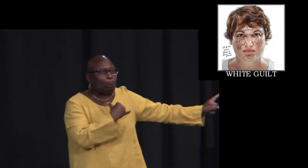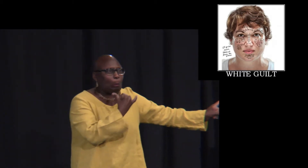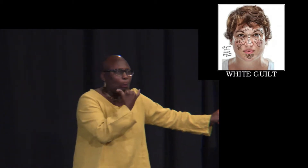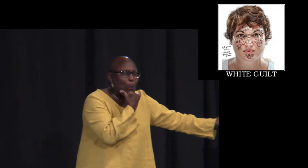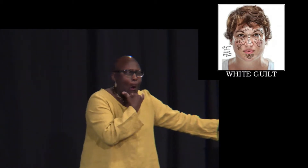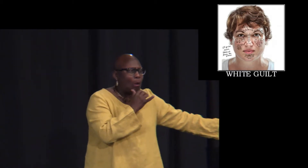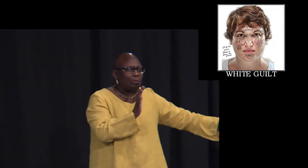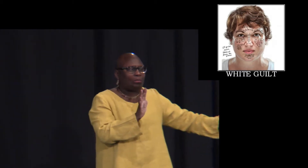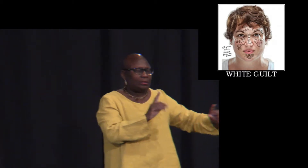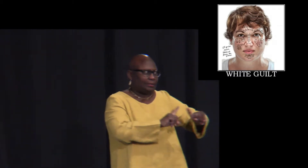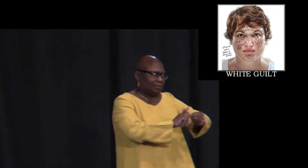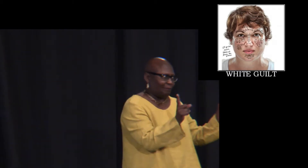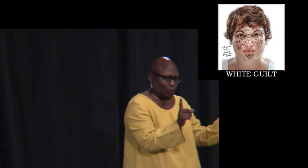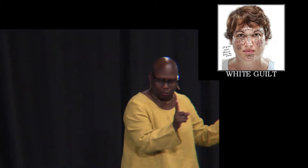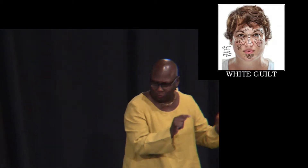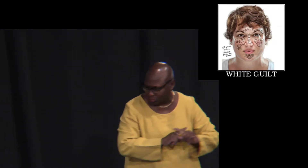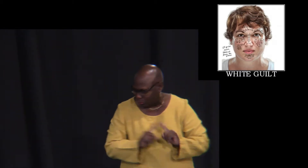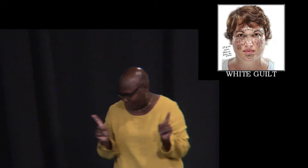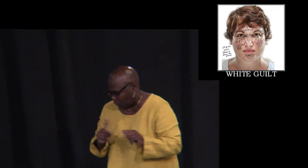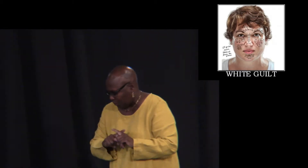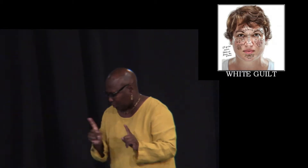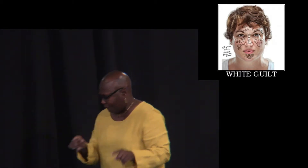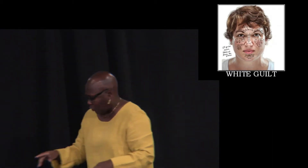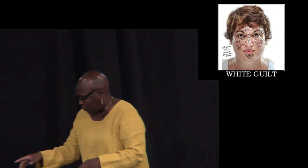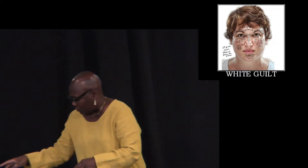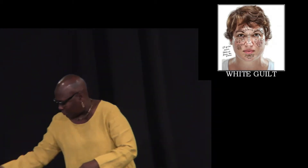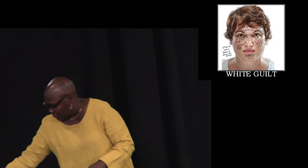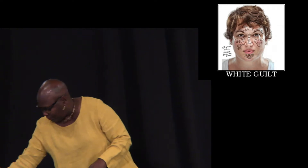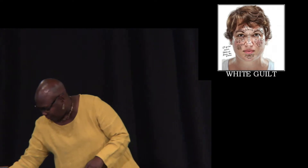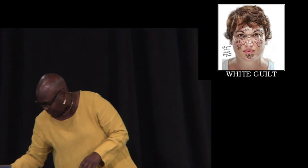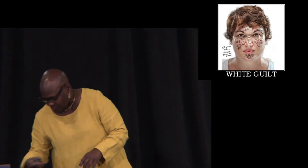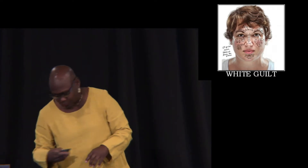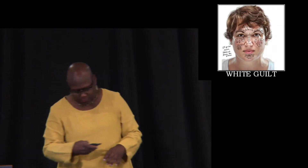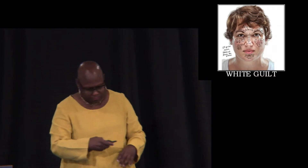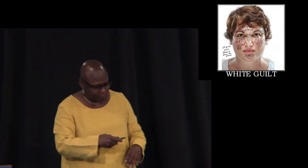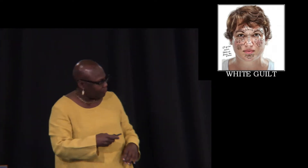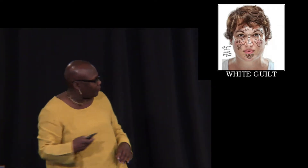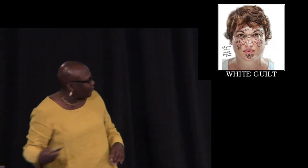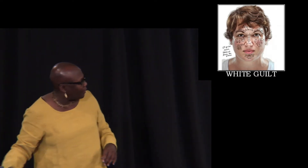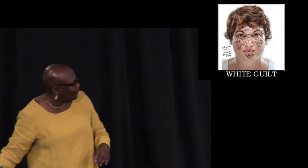a conscience or the way we use this sign implying guilt.